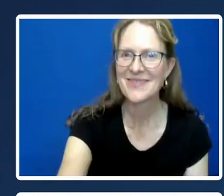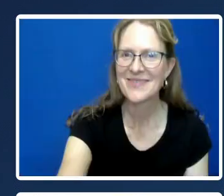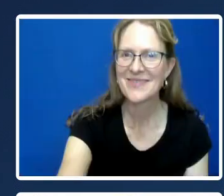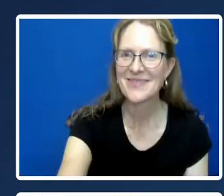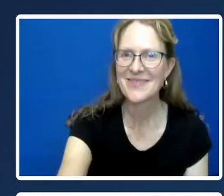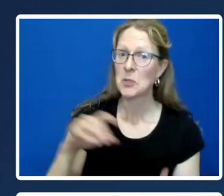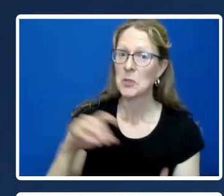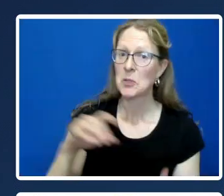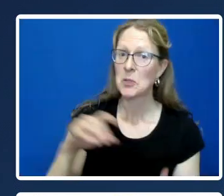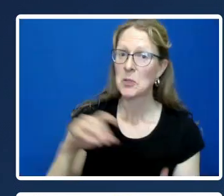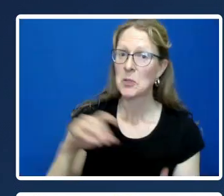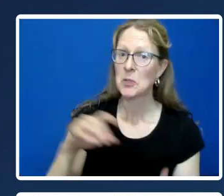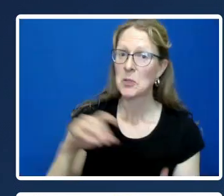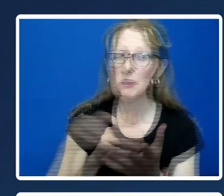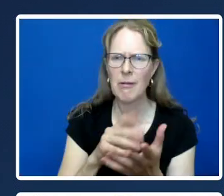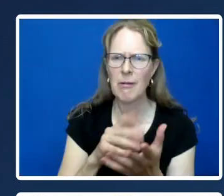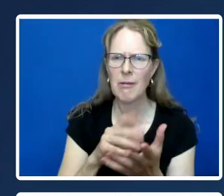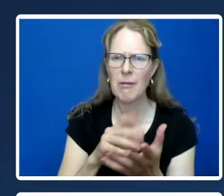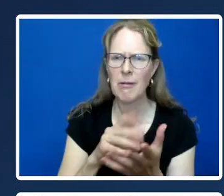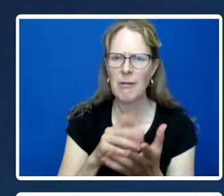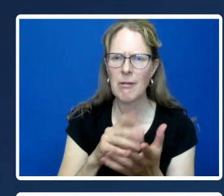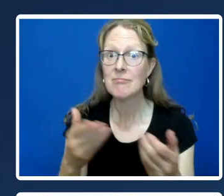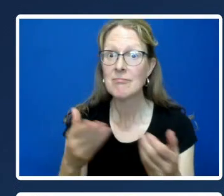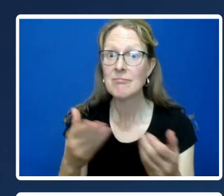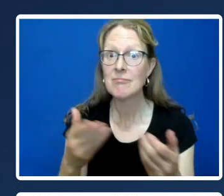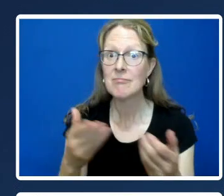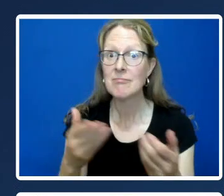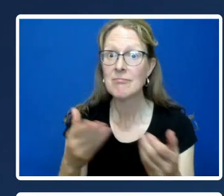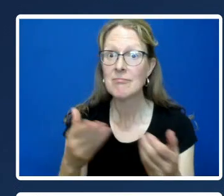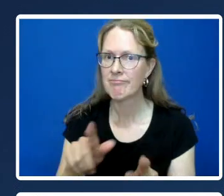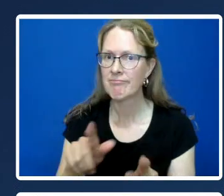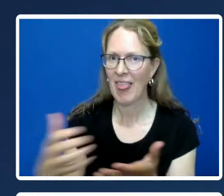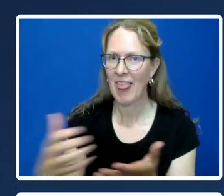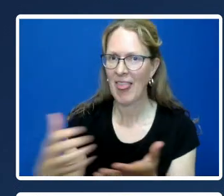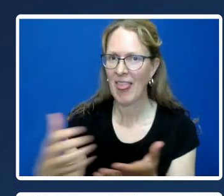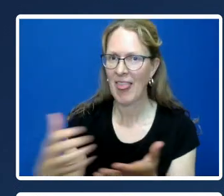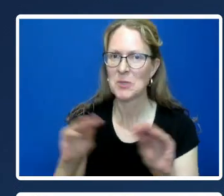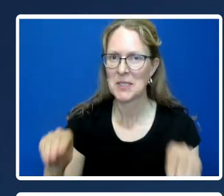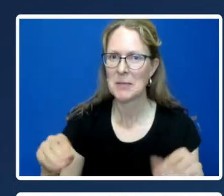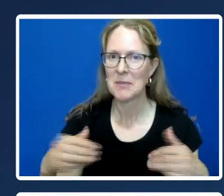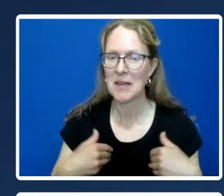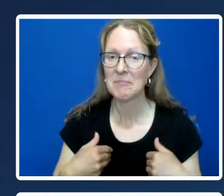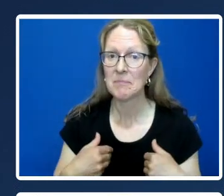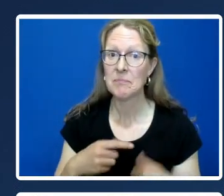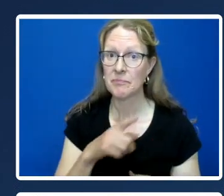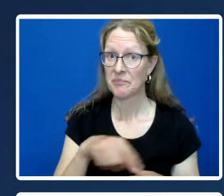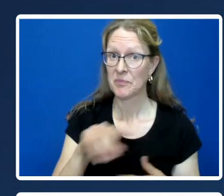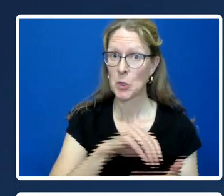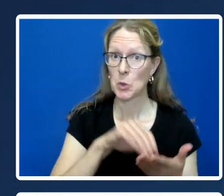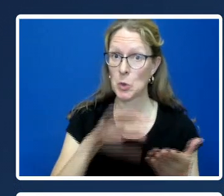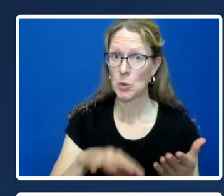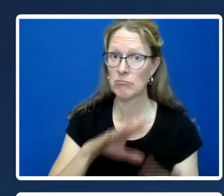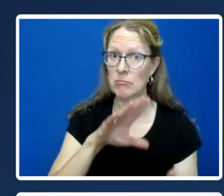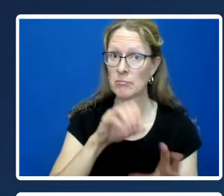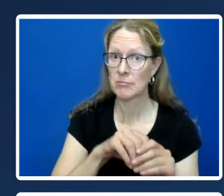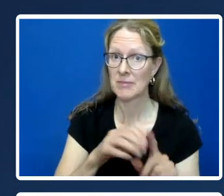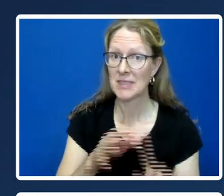The students were all part of a special education program at Theodore Roosevelt Senior High School